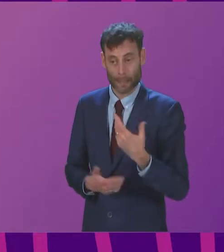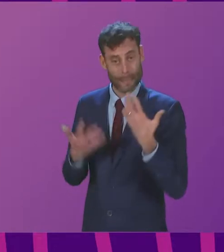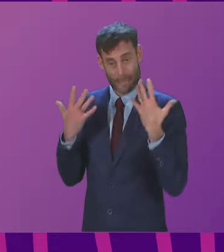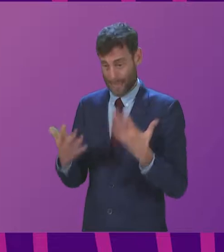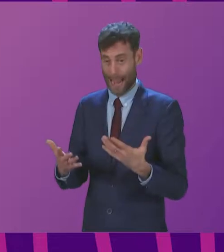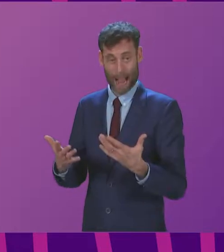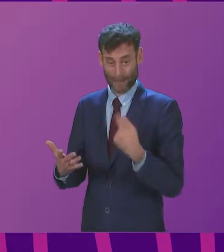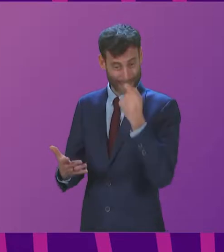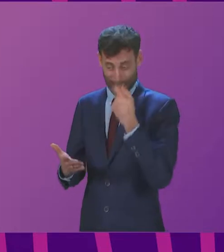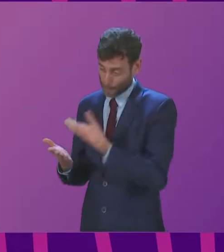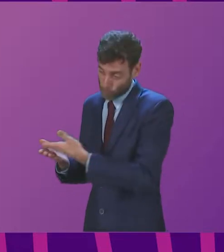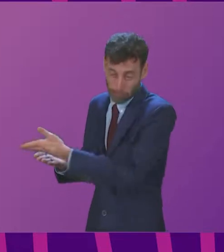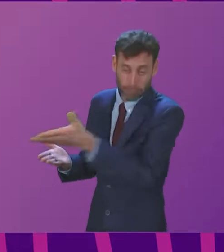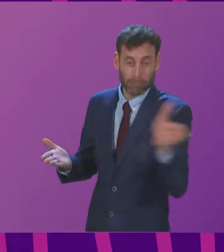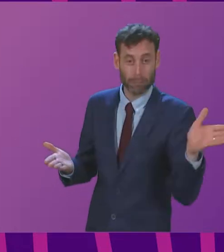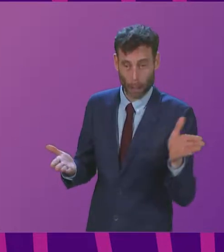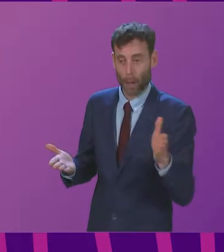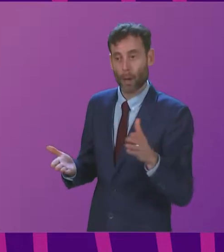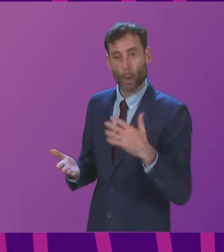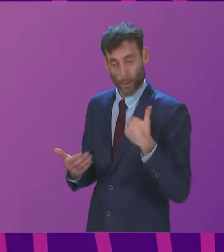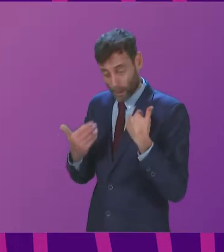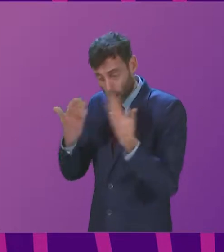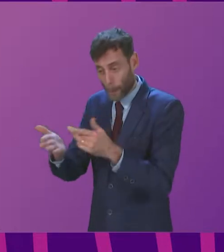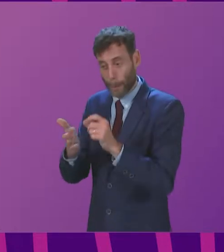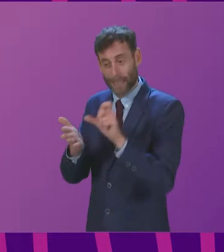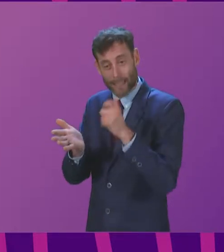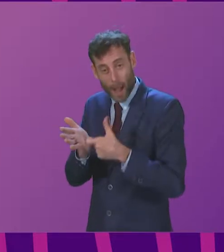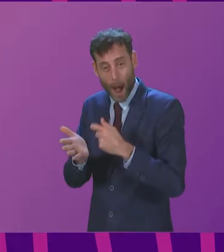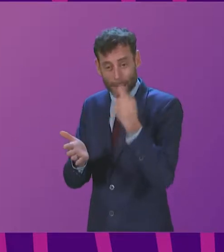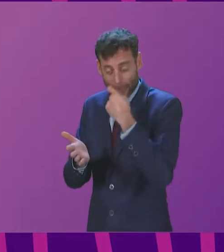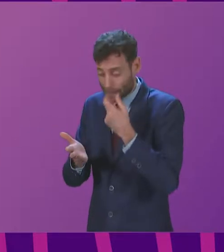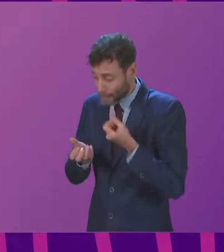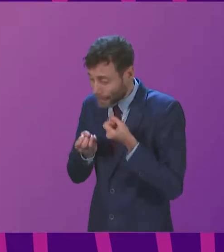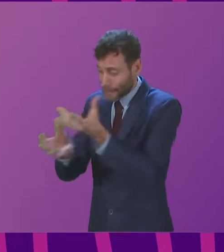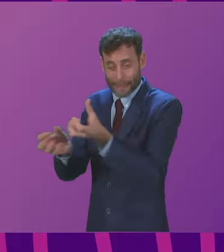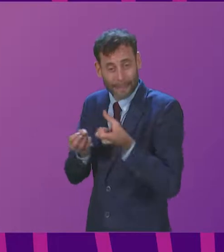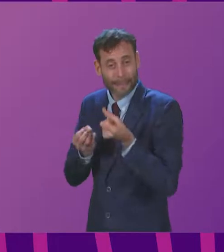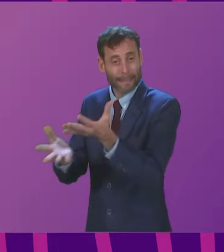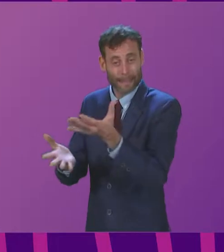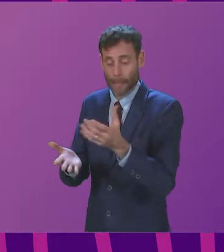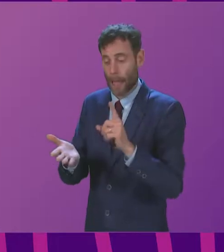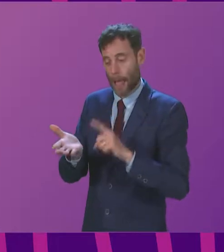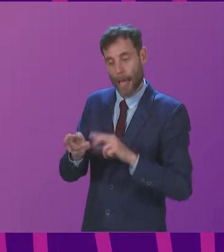We will continue to do that through PCR tests and, increasingly, I hope, through LFT testing.